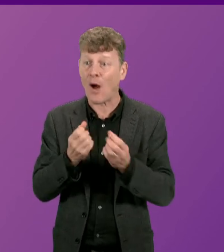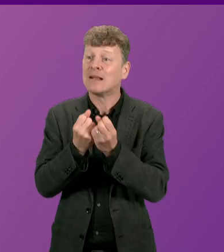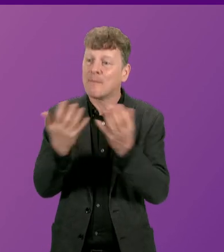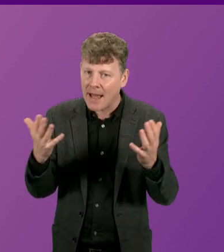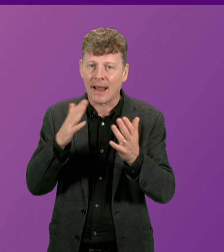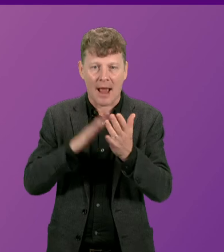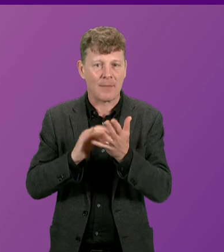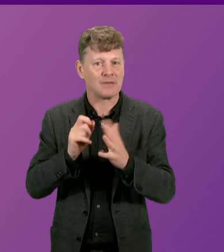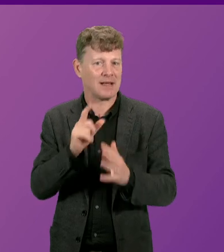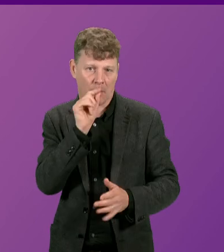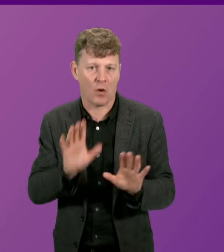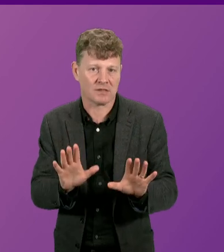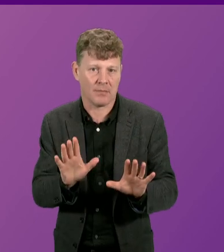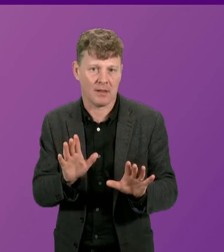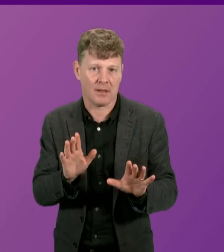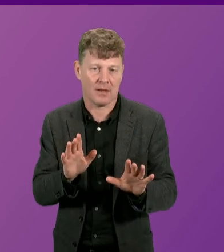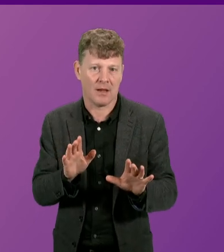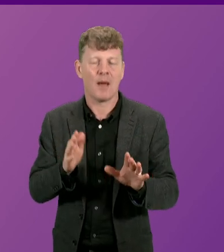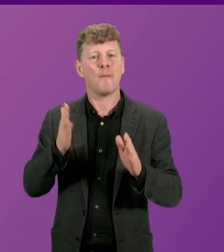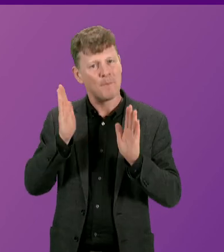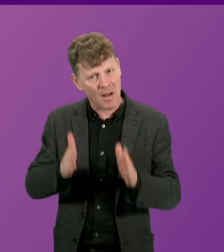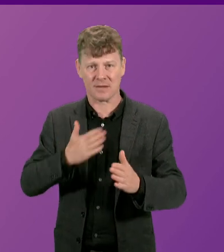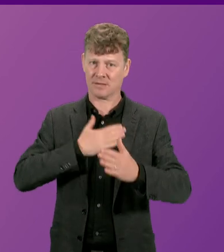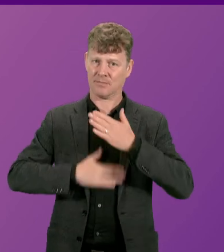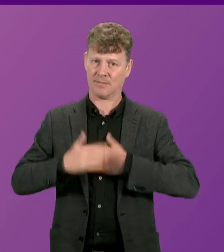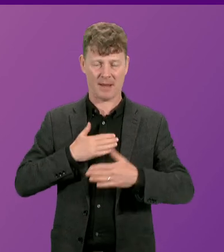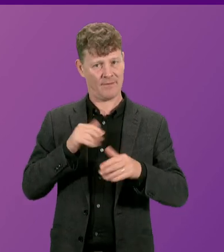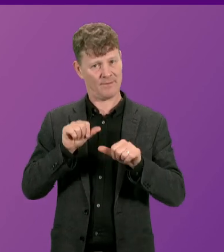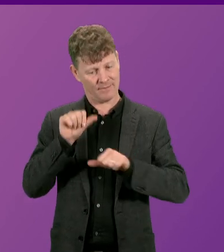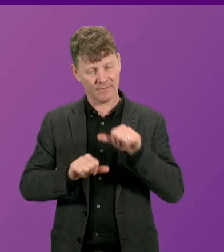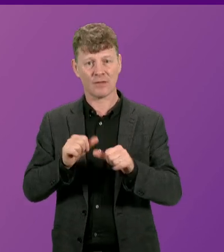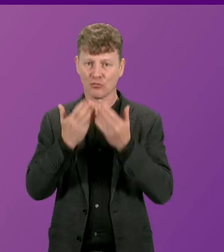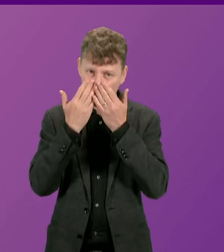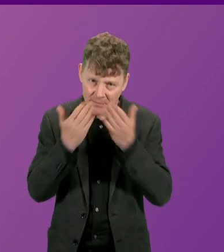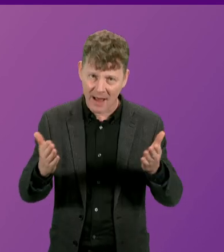possible. In order to do that, we must conduct ourselves in a courteous and respectful manner.